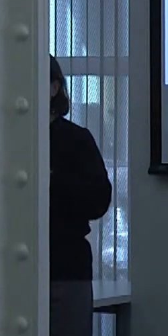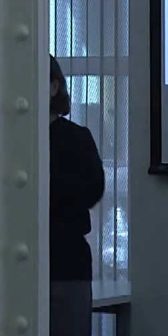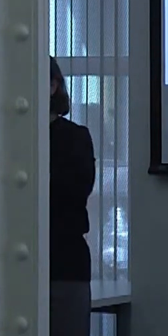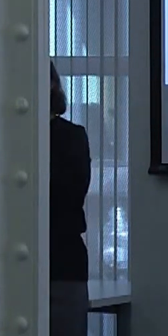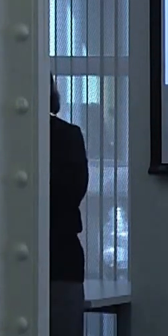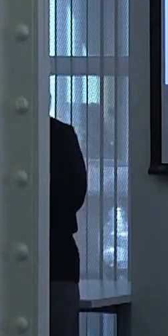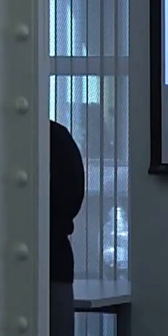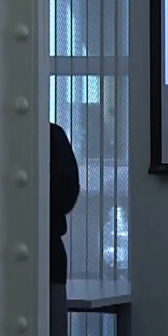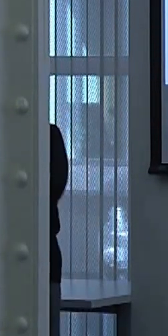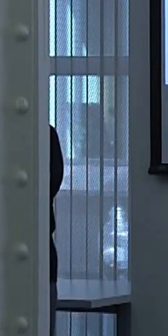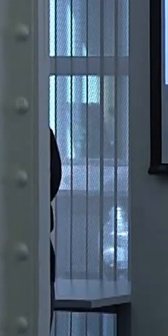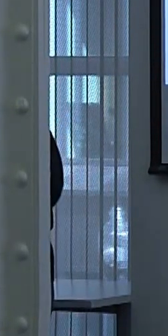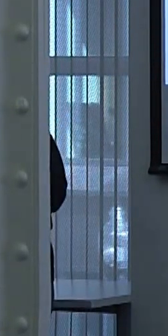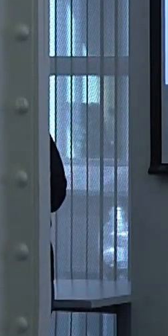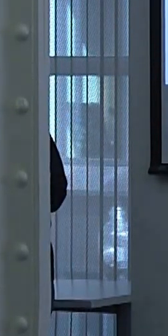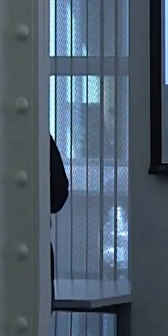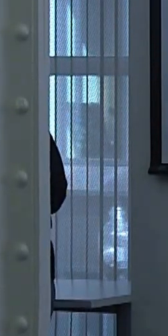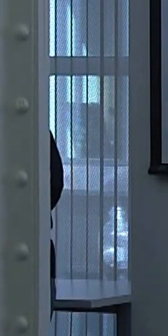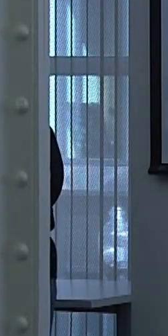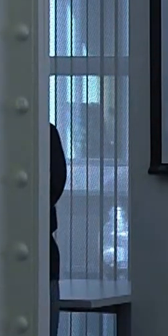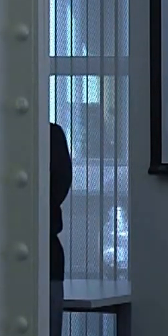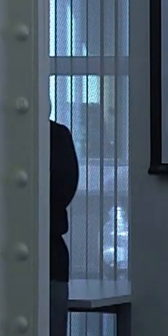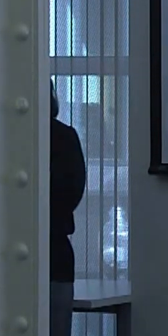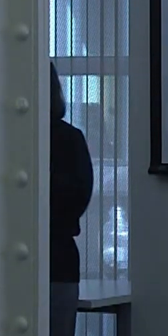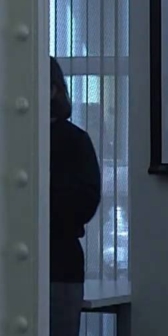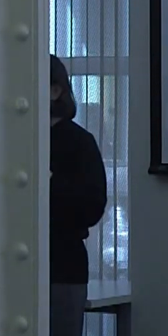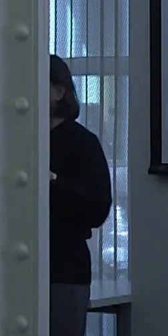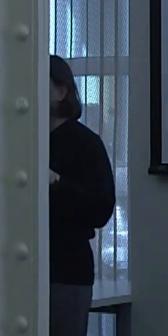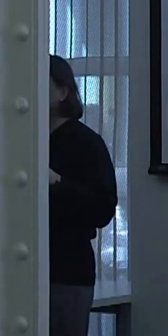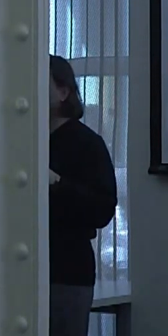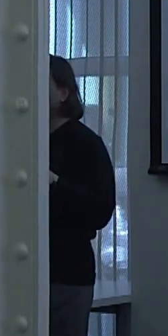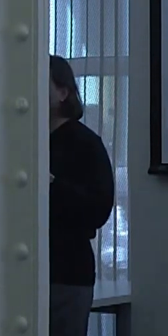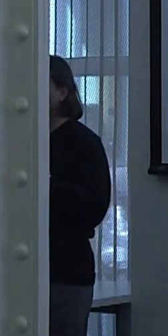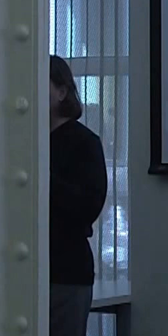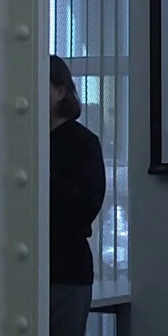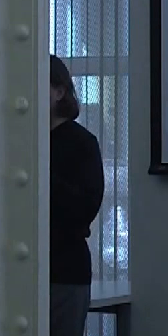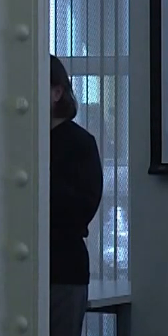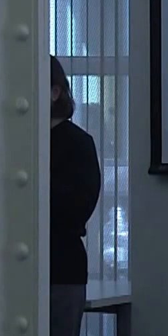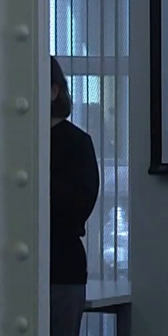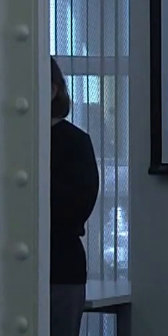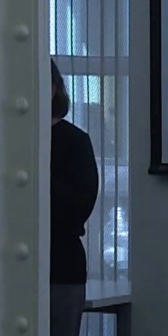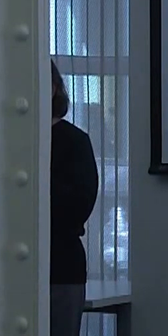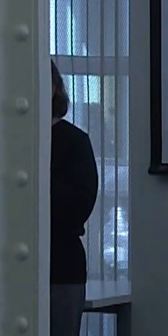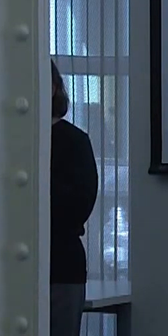and then I was approached by the Border Studies Program, which is a study abroad program